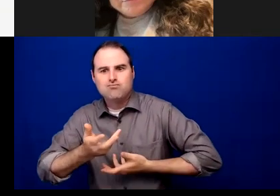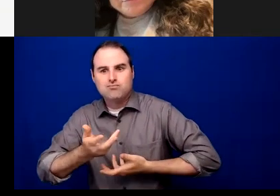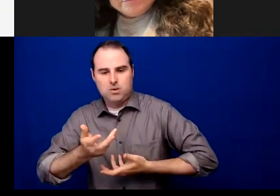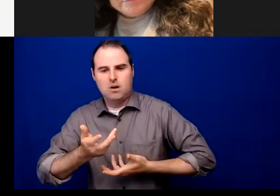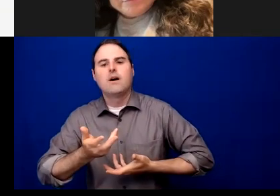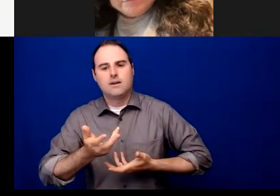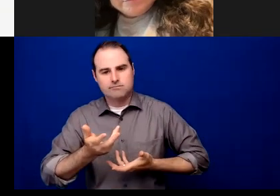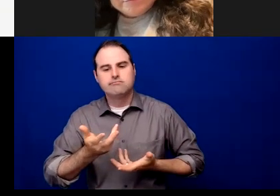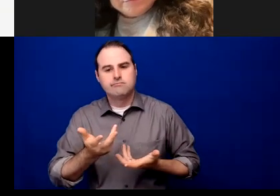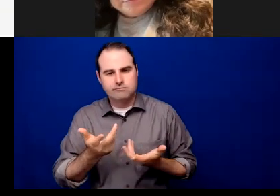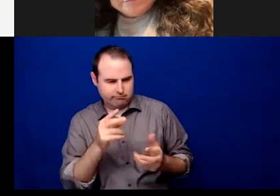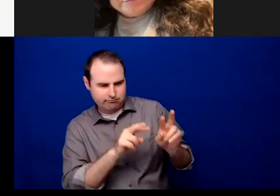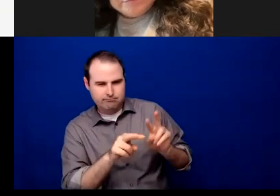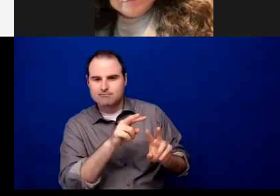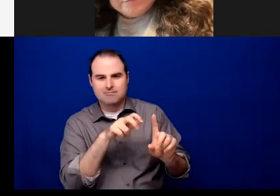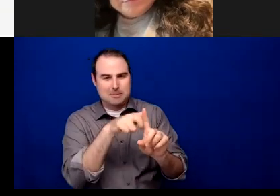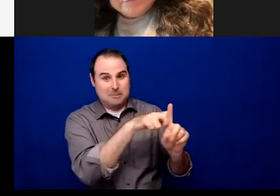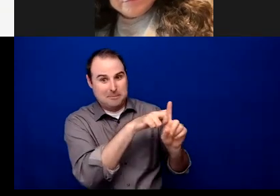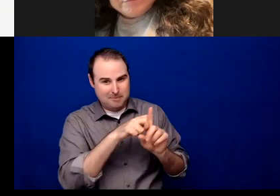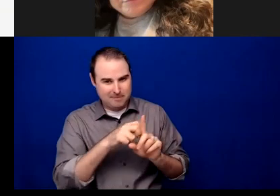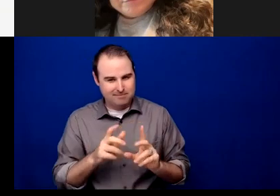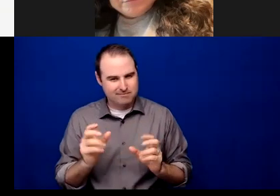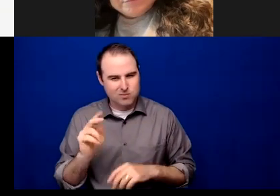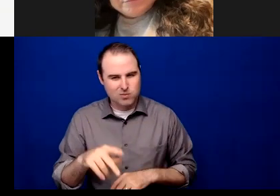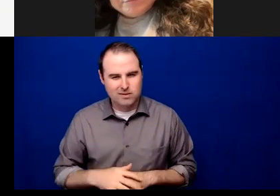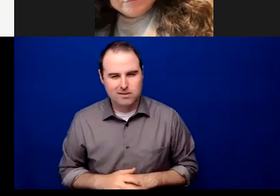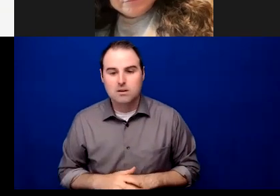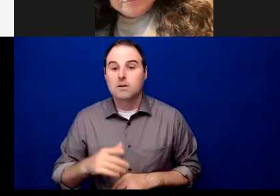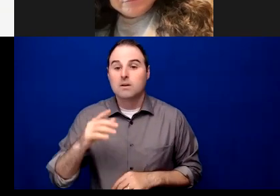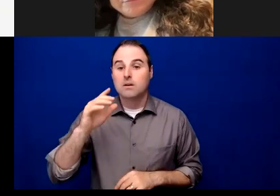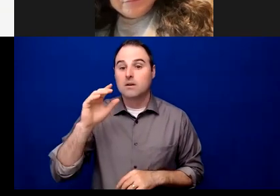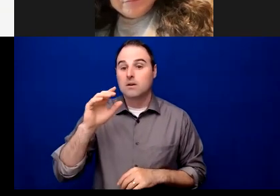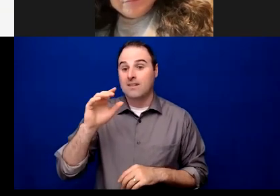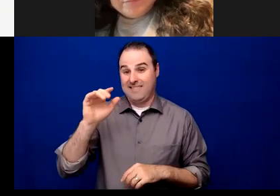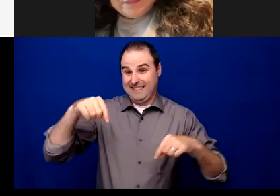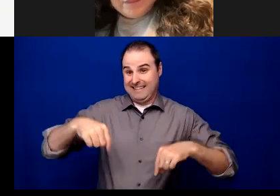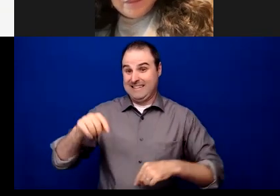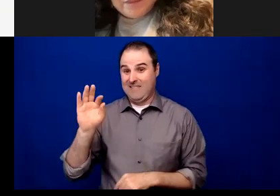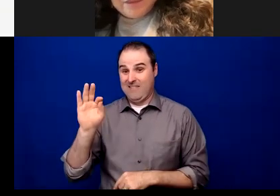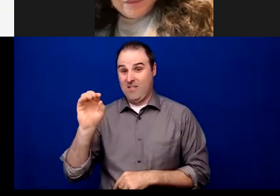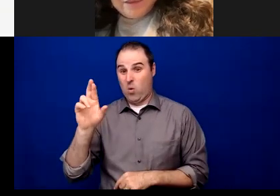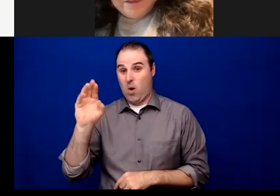It's going to include faculty as well as students that are working together to make this happen.